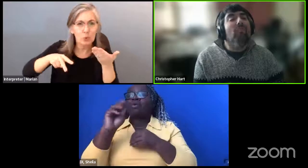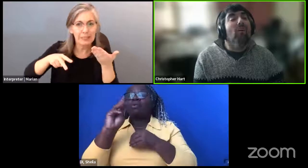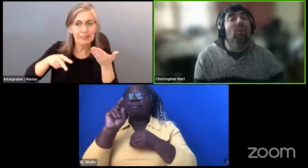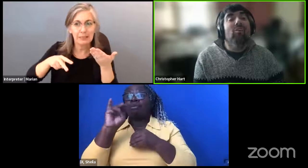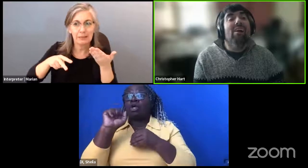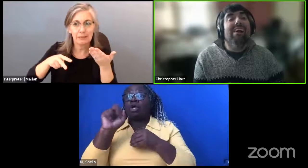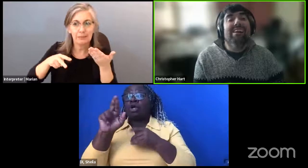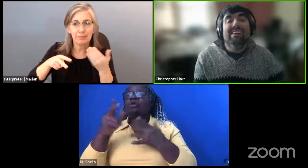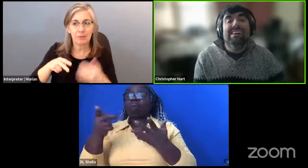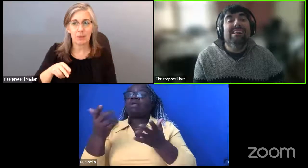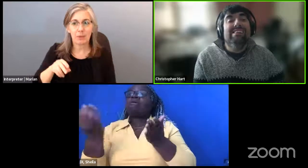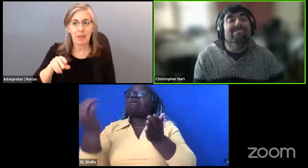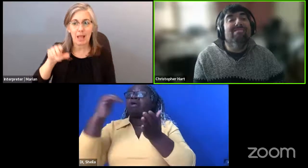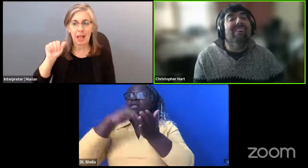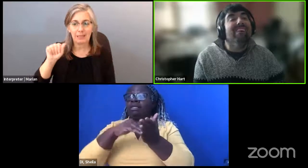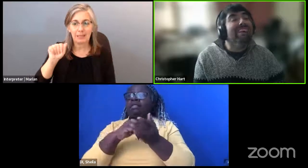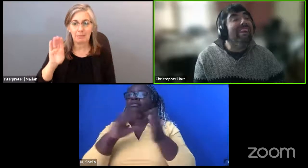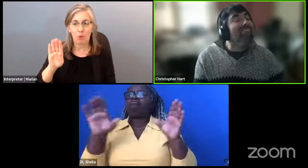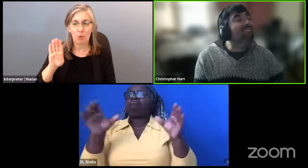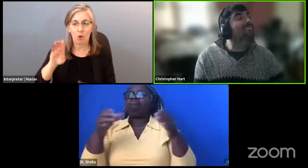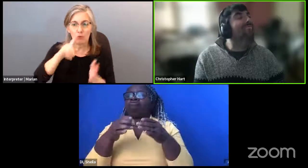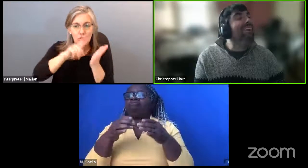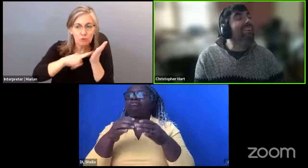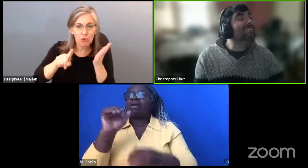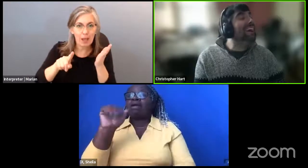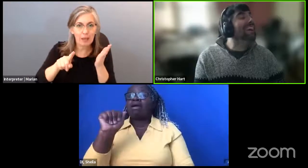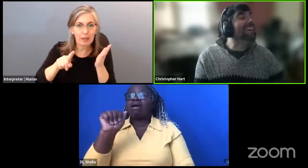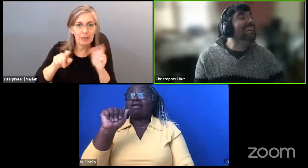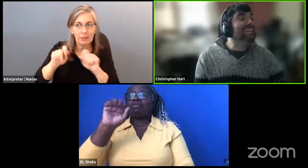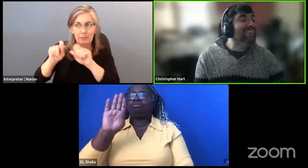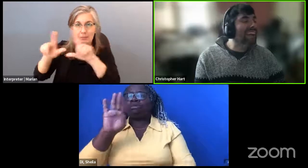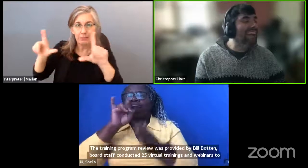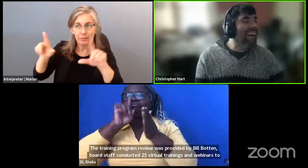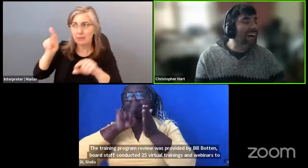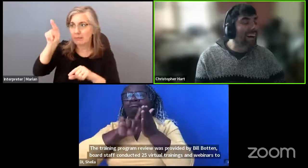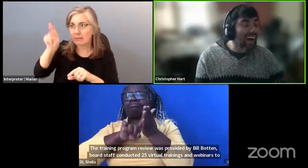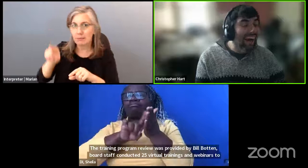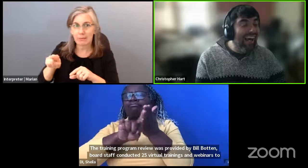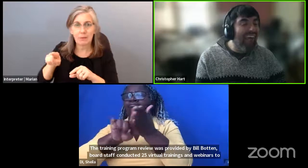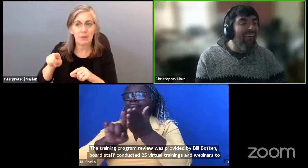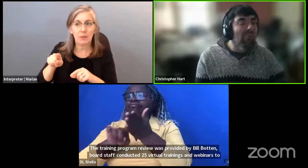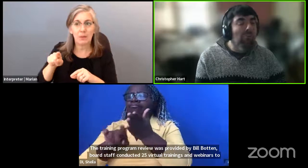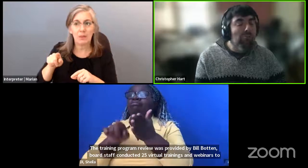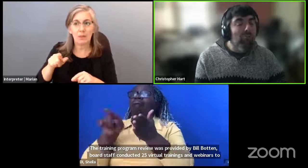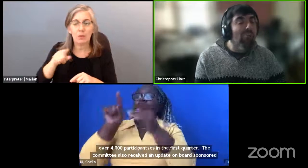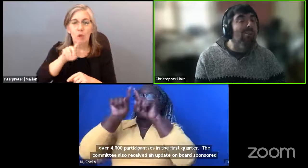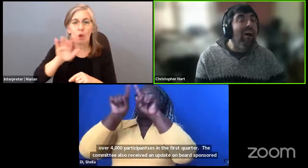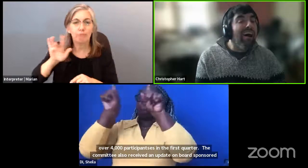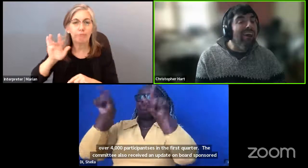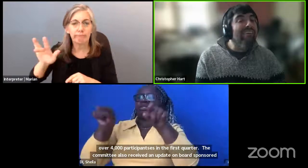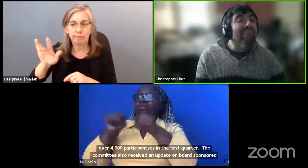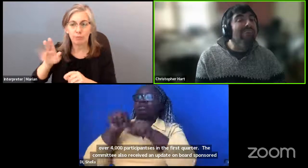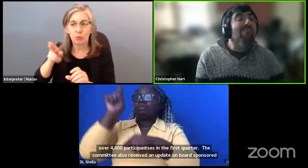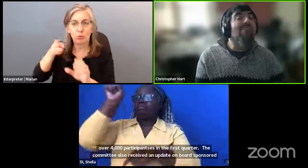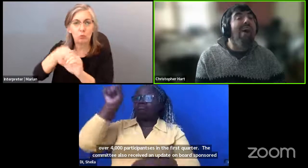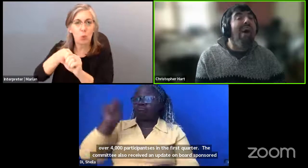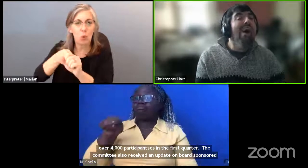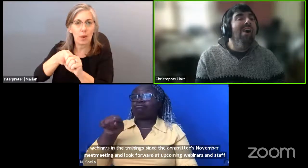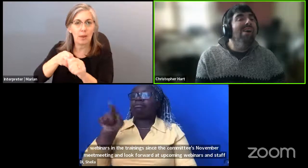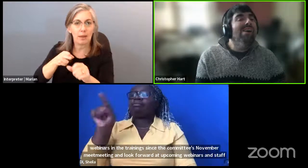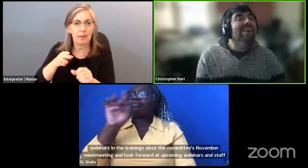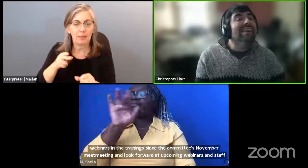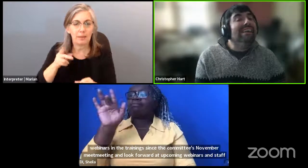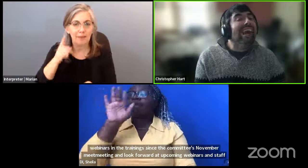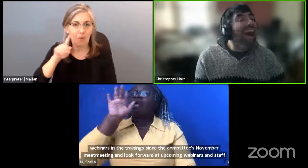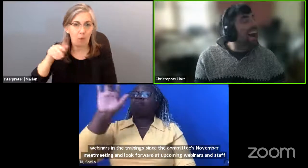Check the Access Board website for the registration link for that webinar.